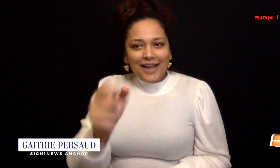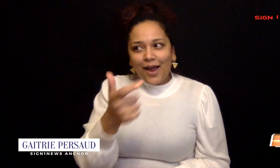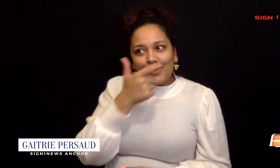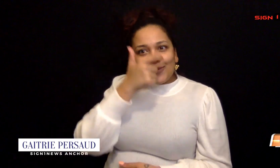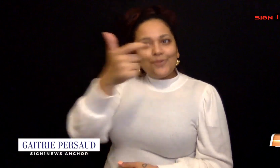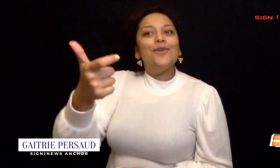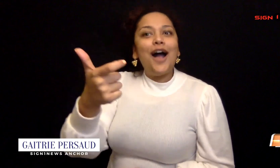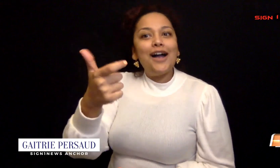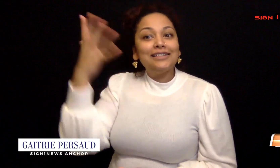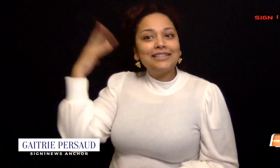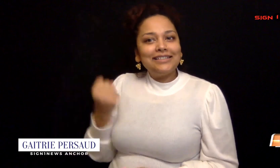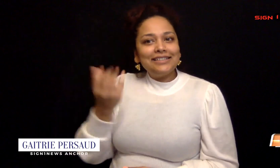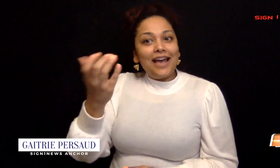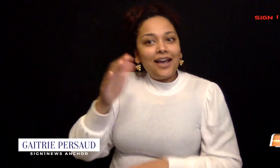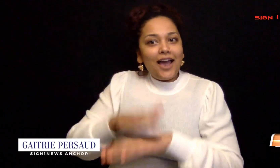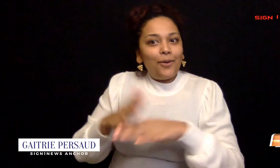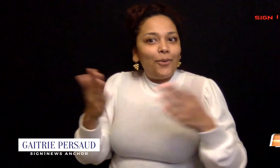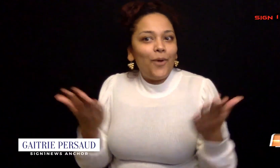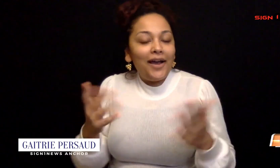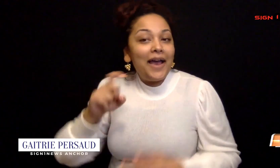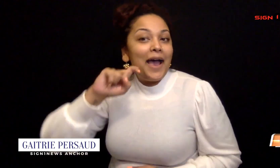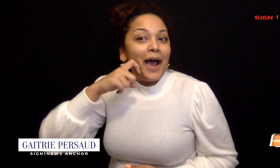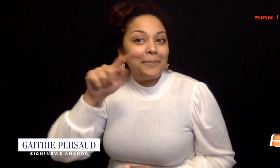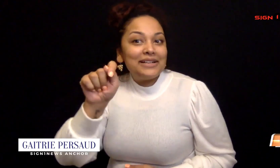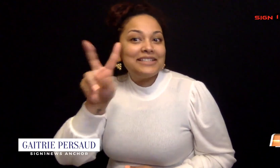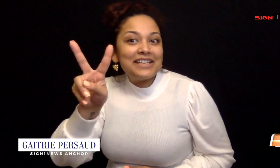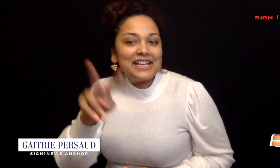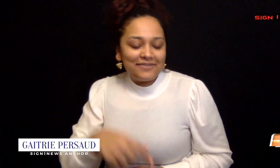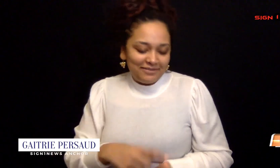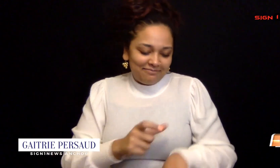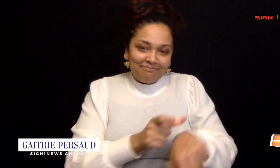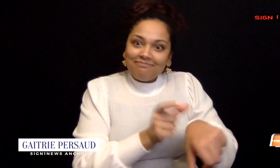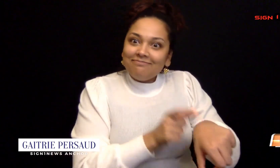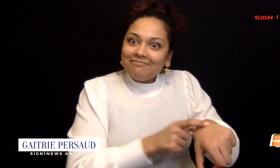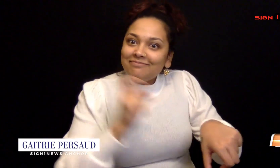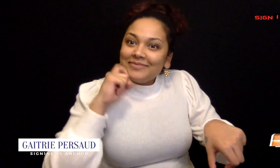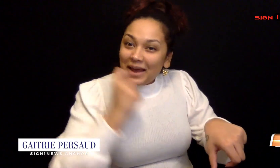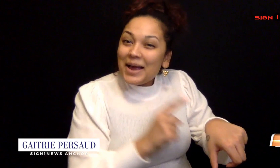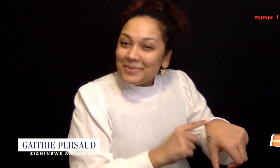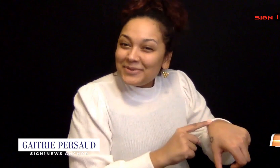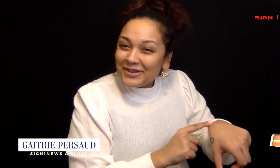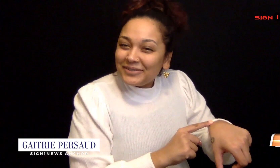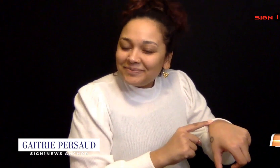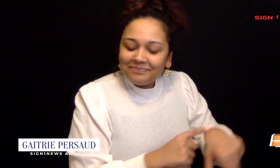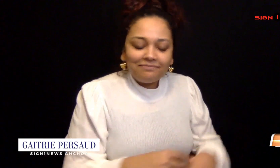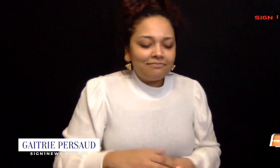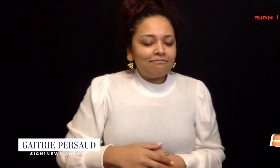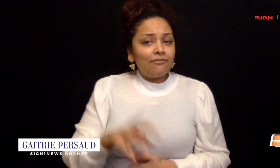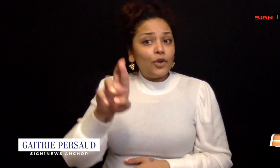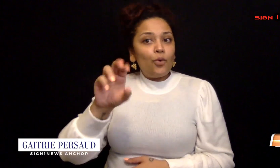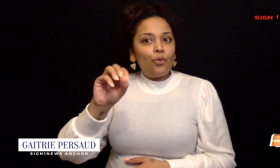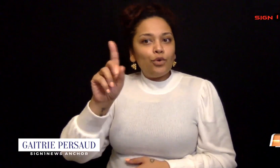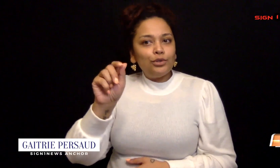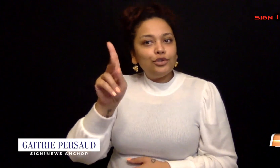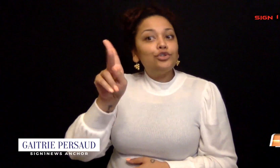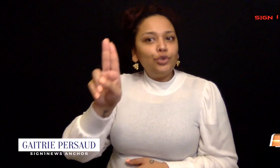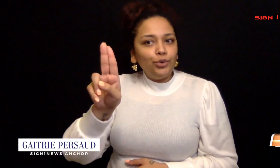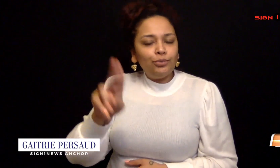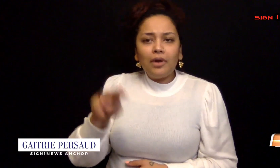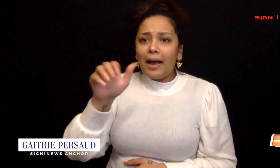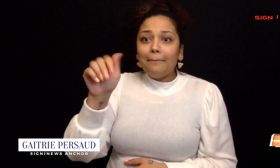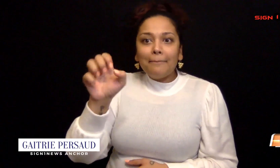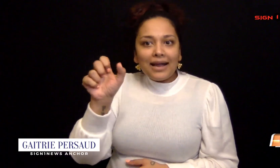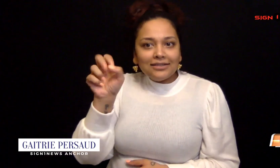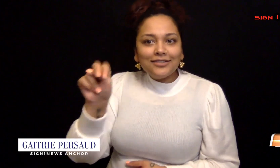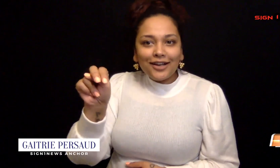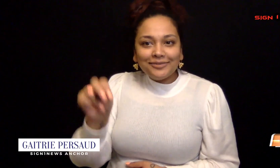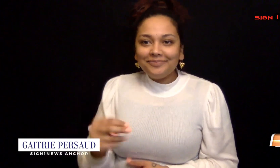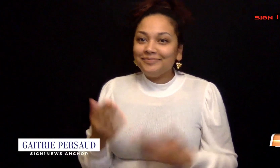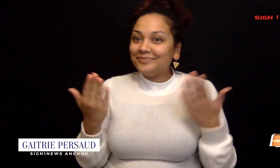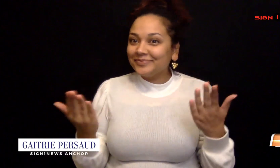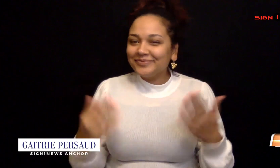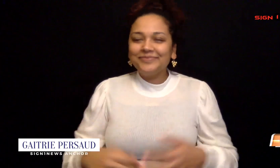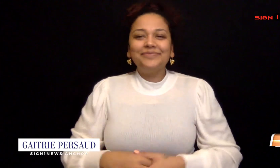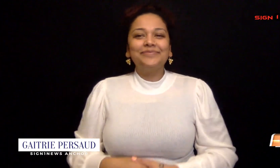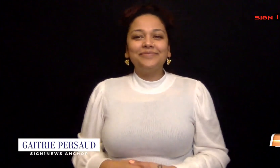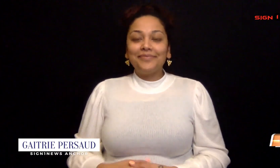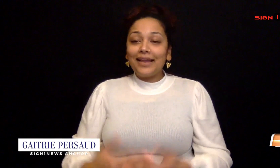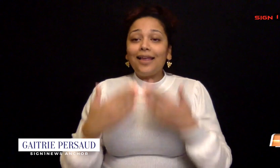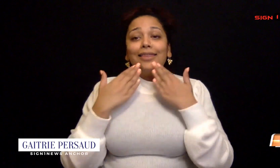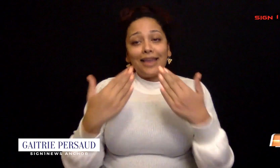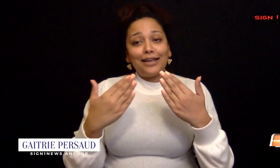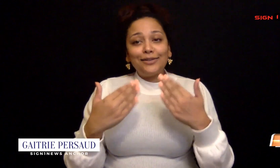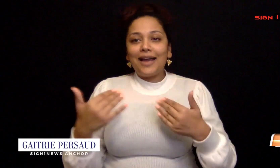on Apple TV Apple watch Roku and Amazon thank you have a great day